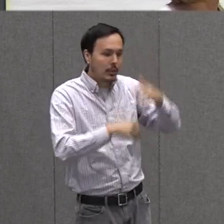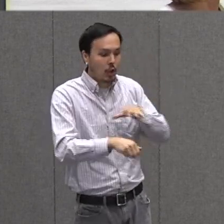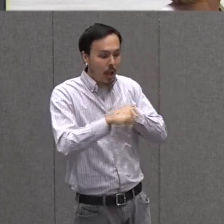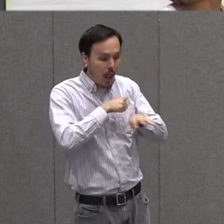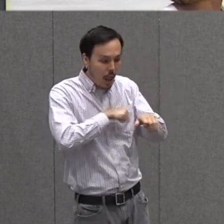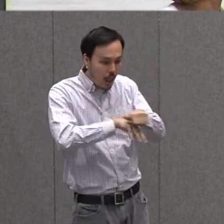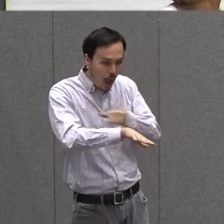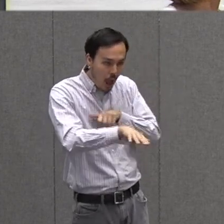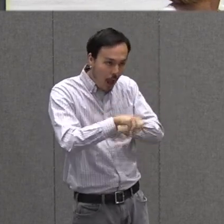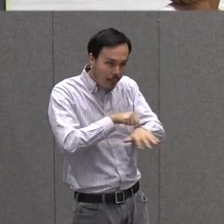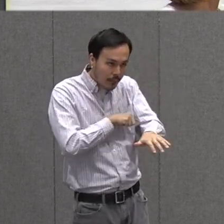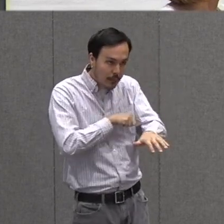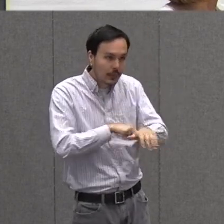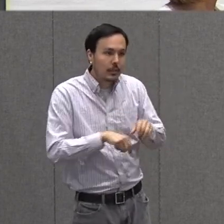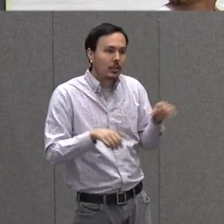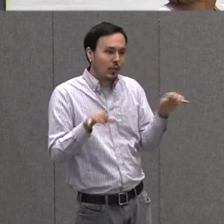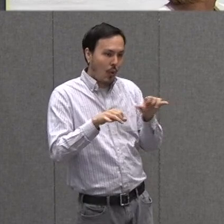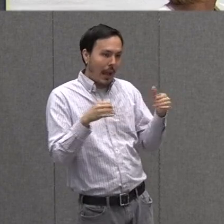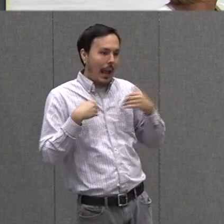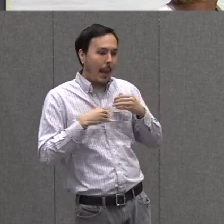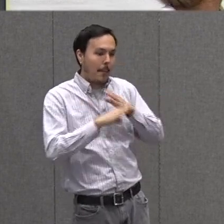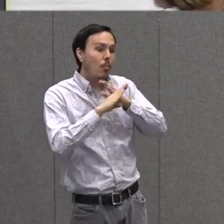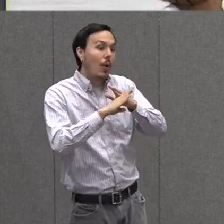and also she even has protective eyewear.